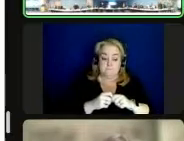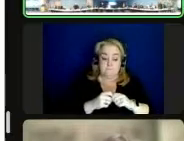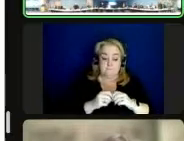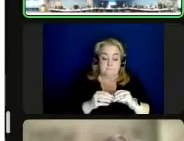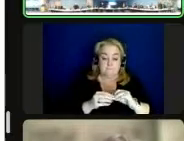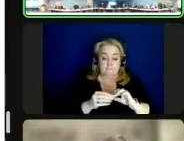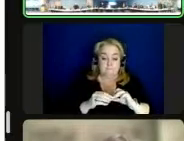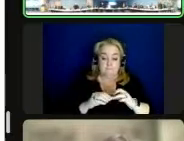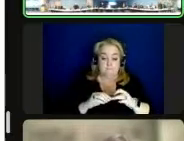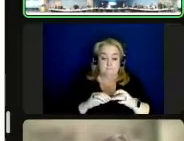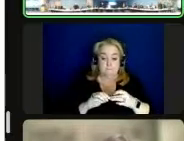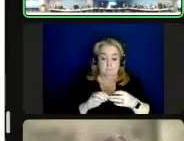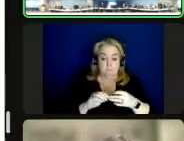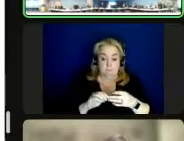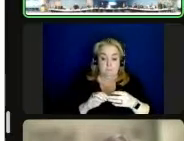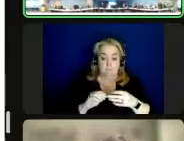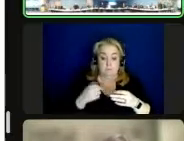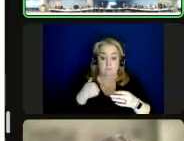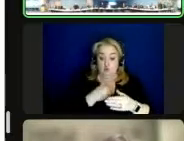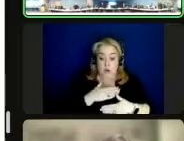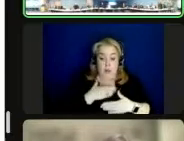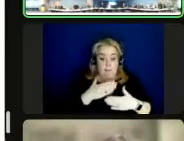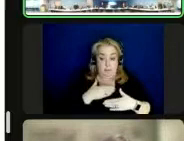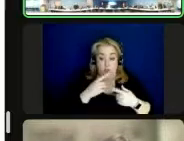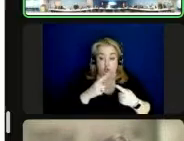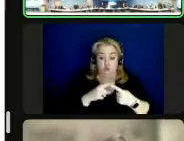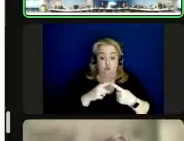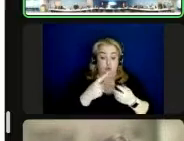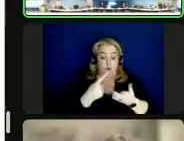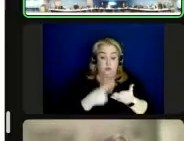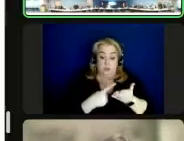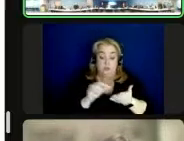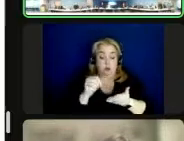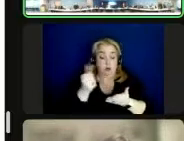BUT DOES THAT CHANGE FOR BETTER OR CHANGE?